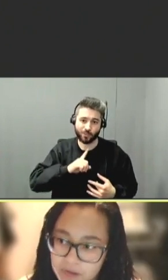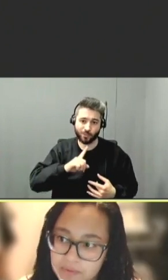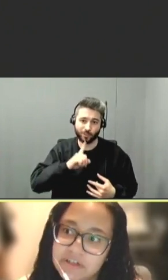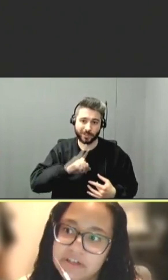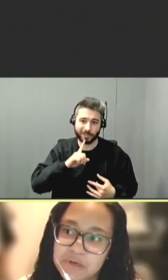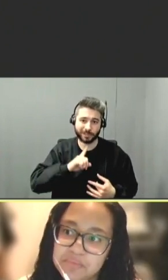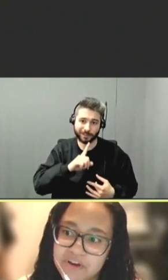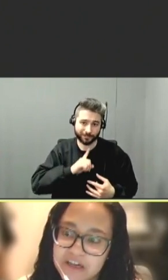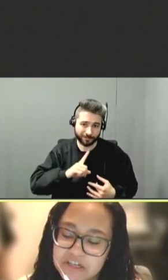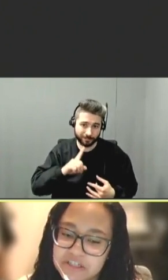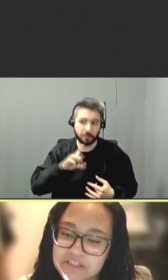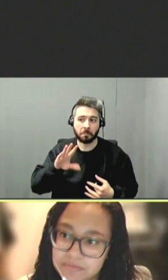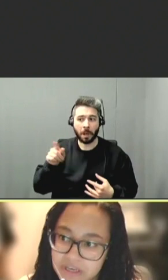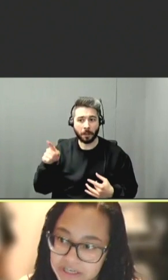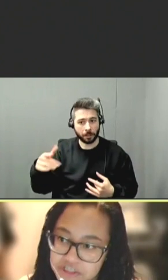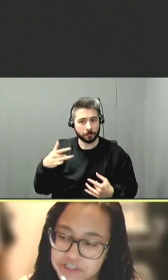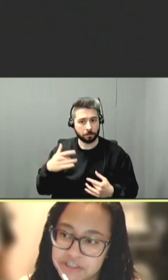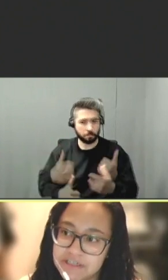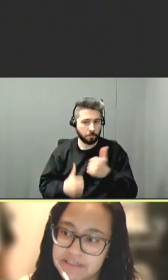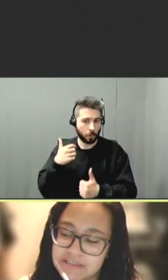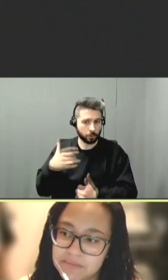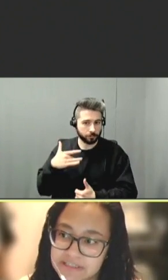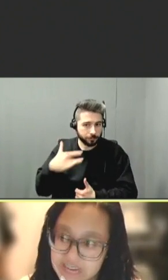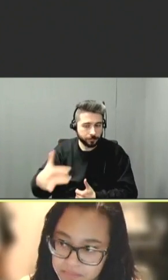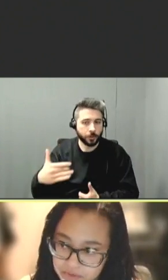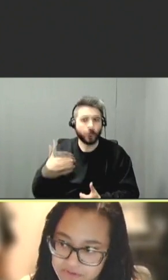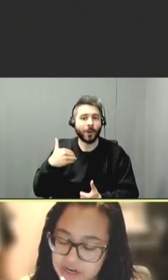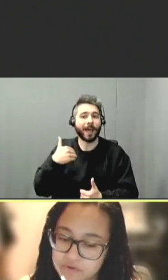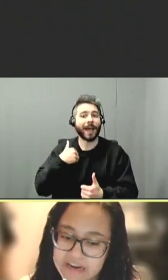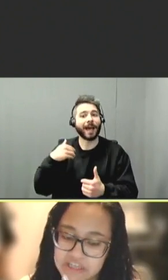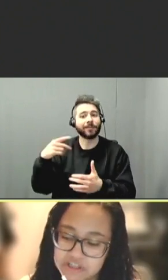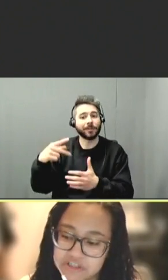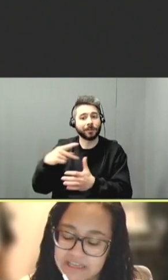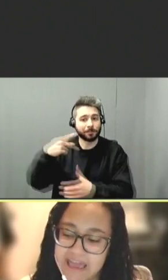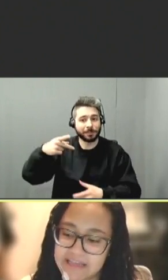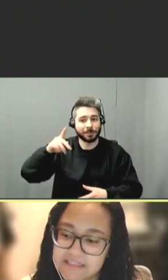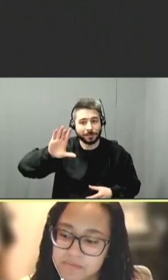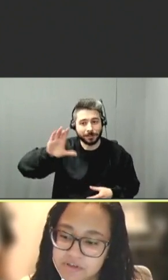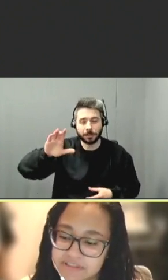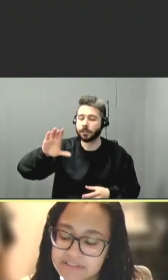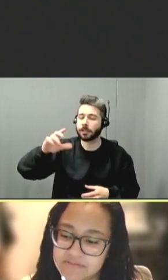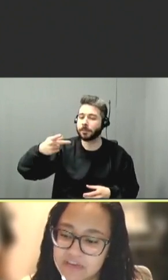a primary care provider, to be ensured, to be seeing a provider regularly, and to be receiving